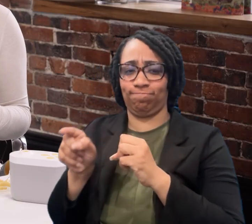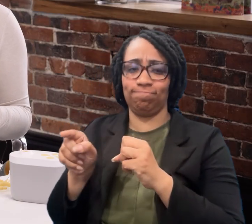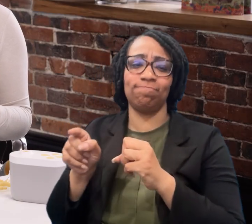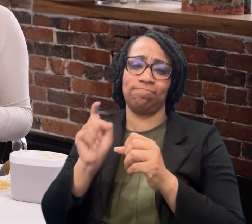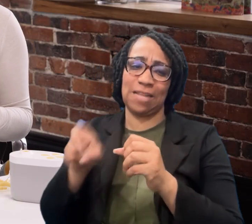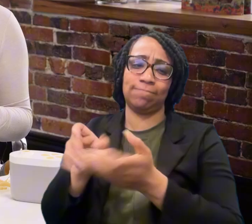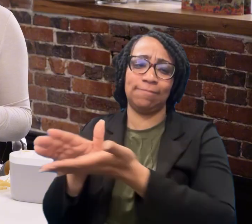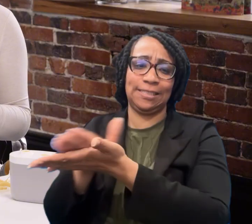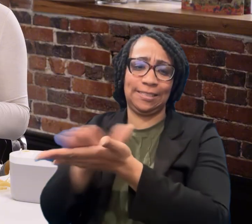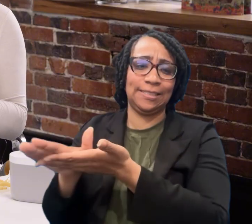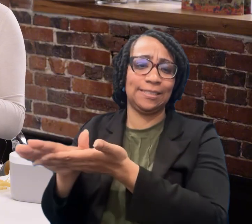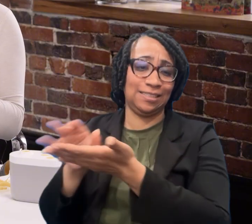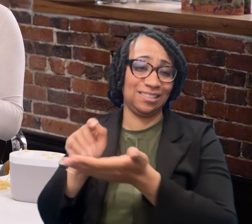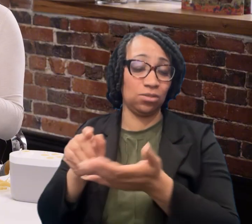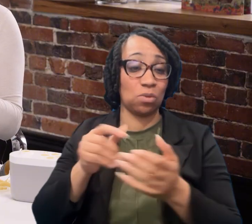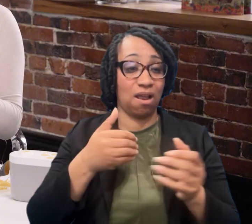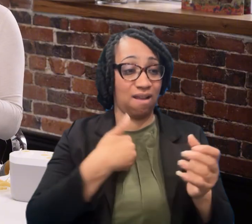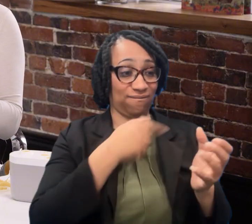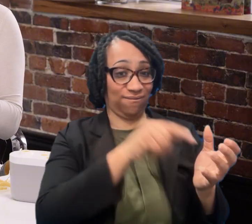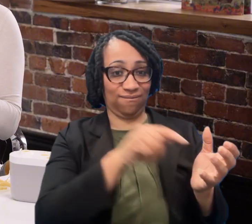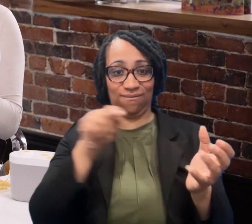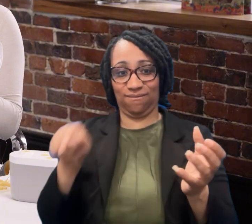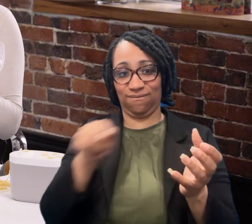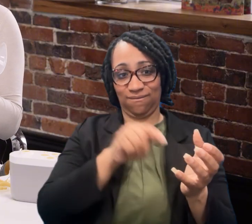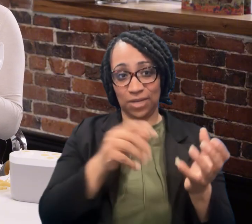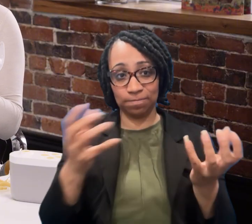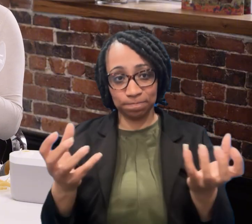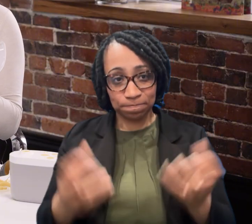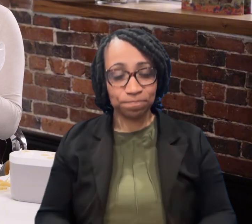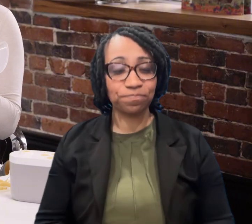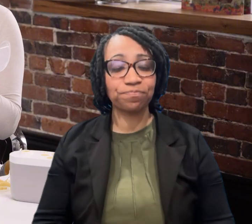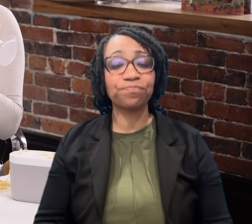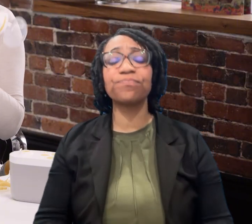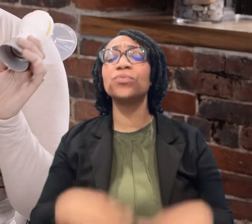for their cleaning. The first thing to note is no matter what cleaning method you choose,